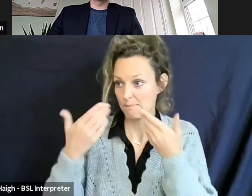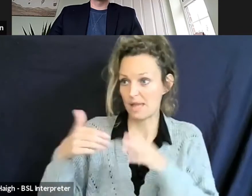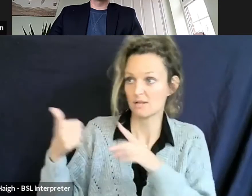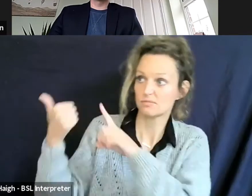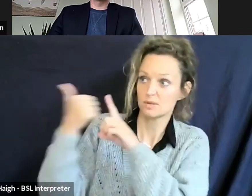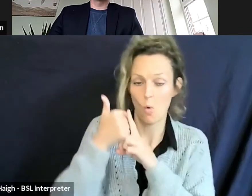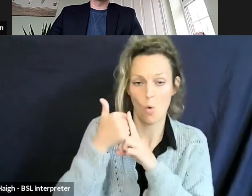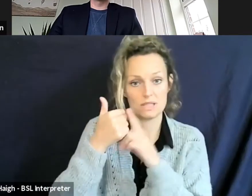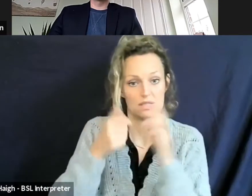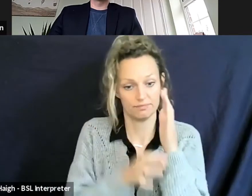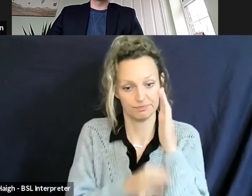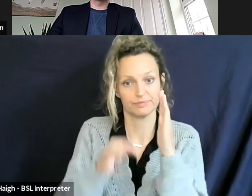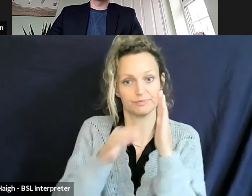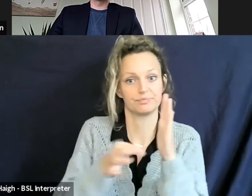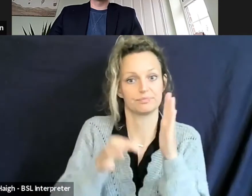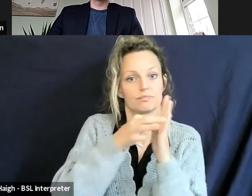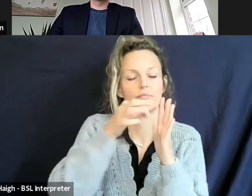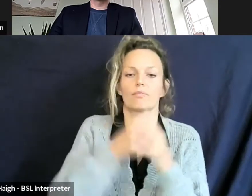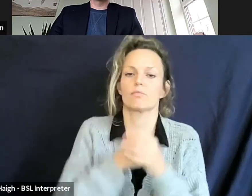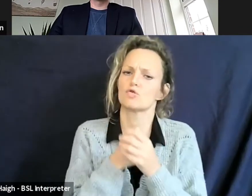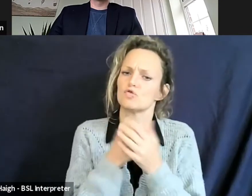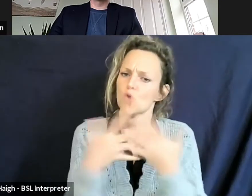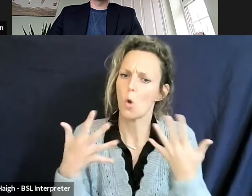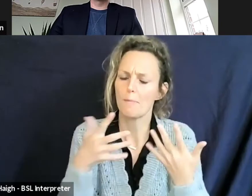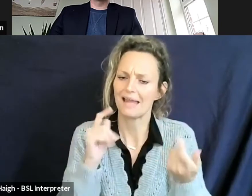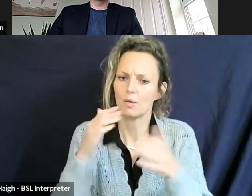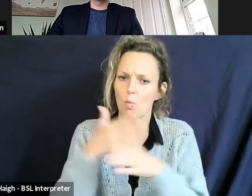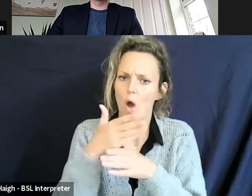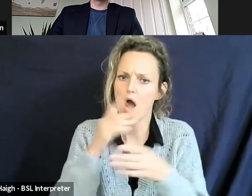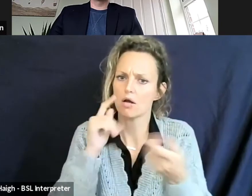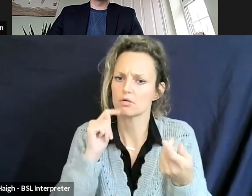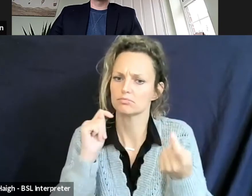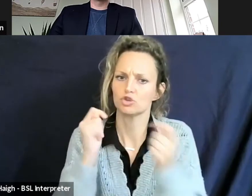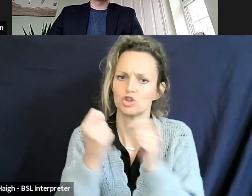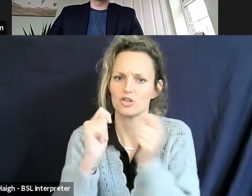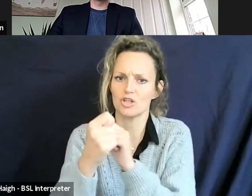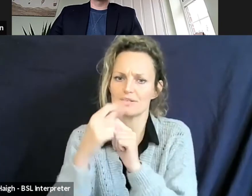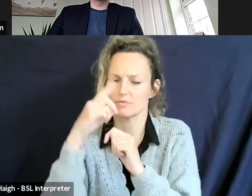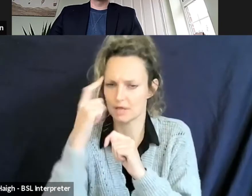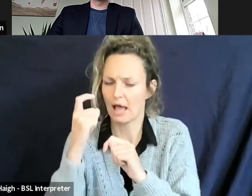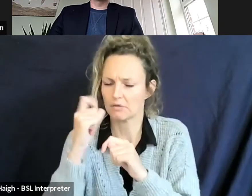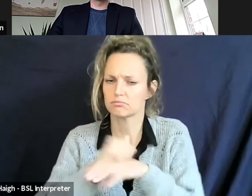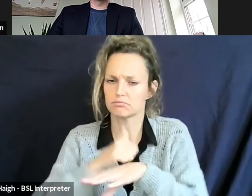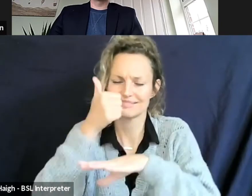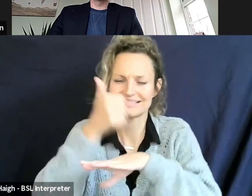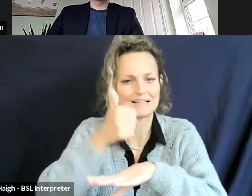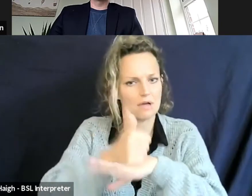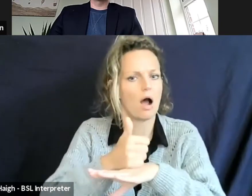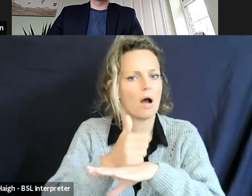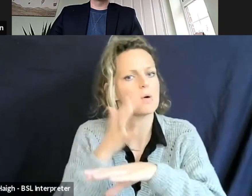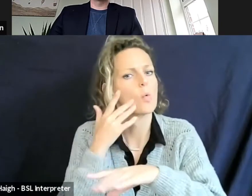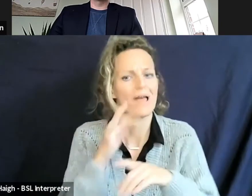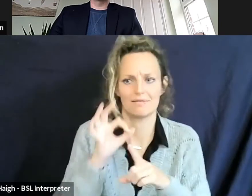There has been barriers getting to that point, but again I think a lot of that was me holding myself back.